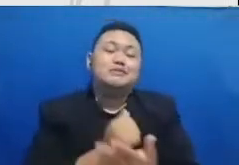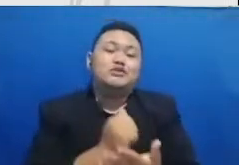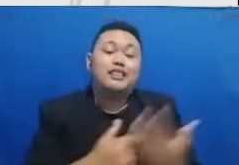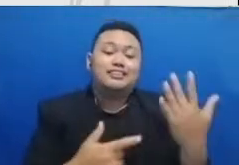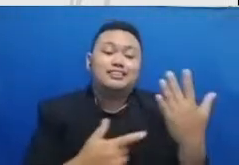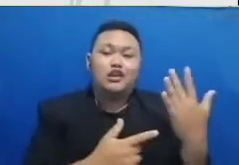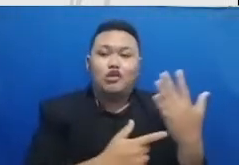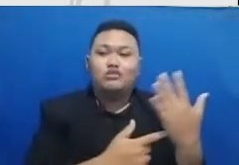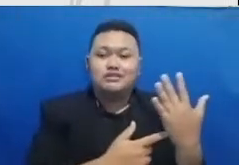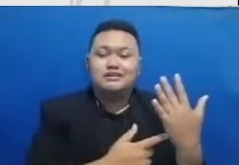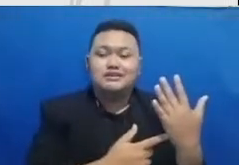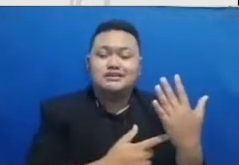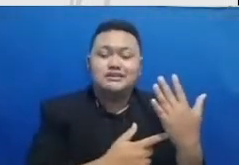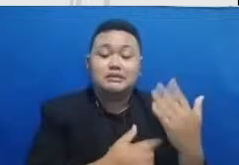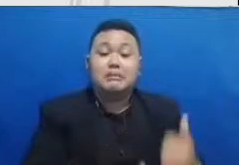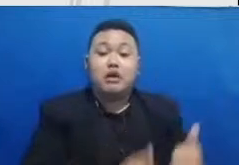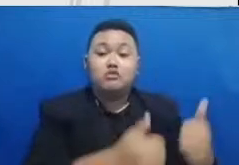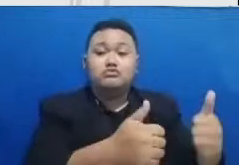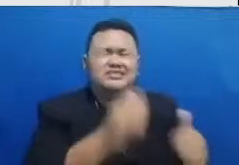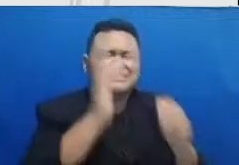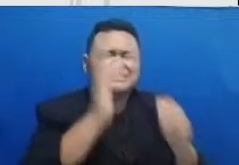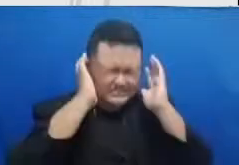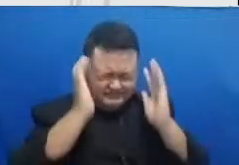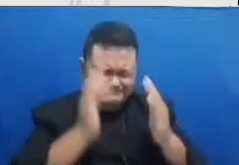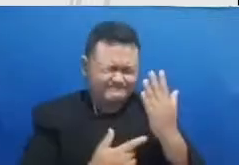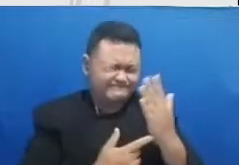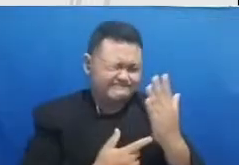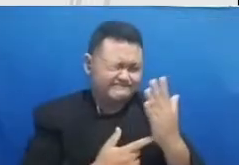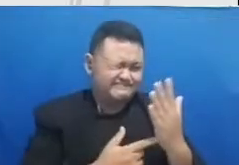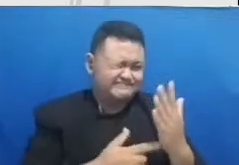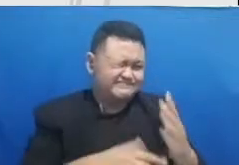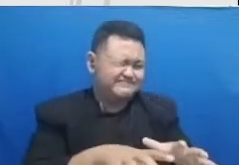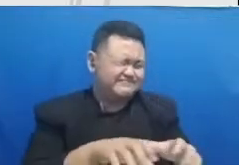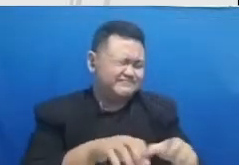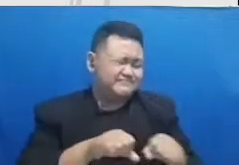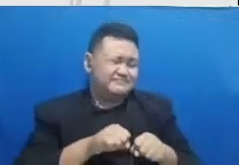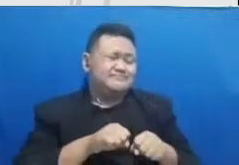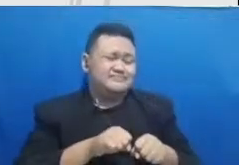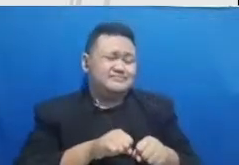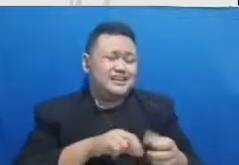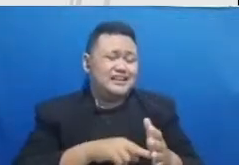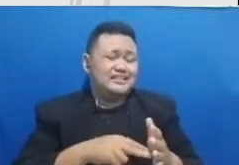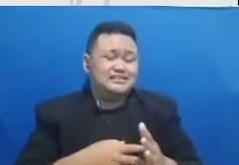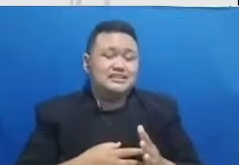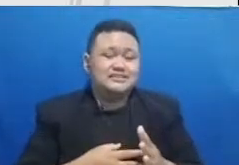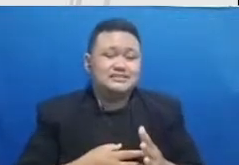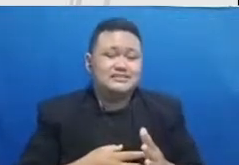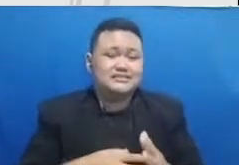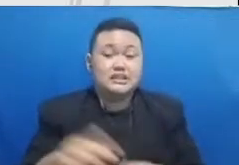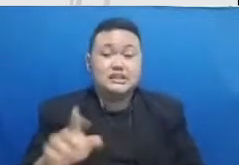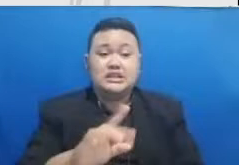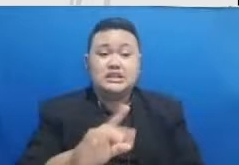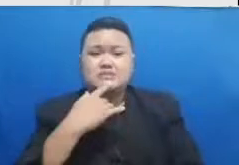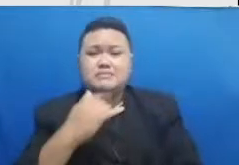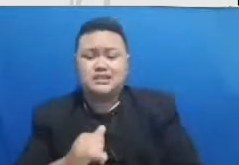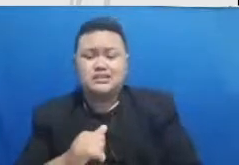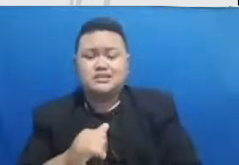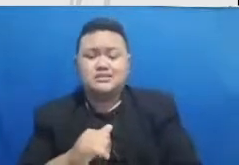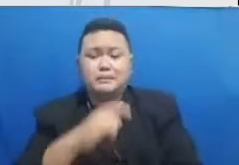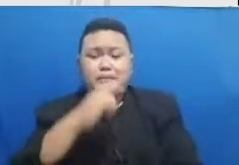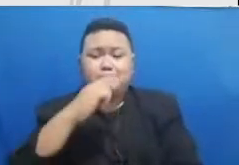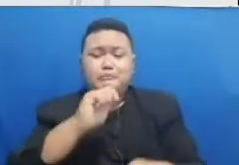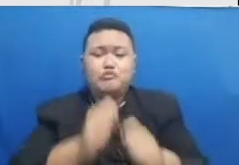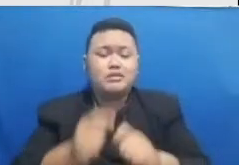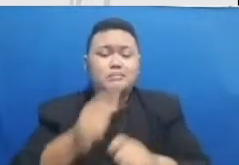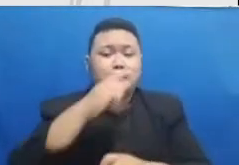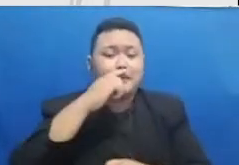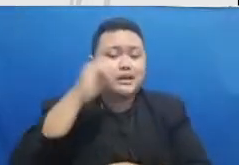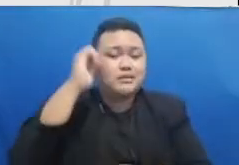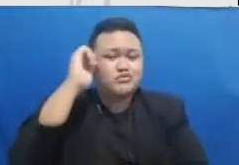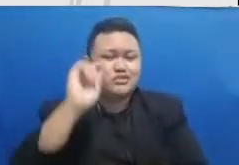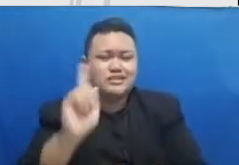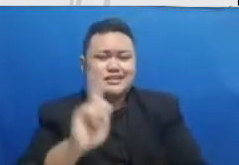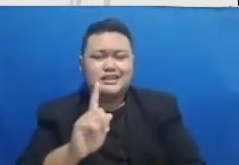by one person used to suspect that it would automatically make you at the M level and familiarity which